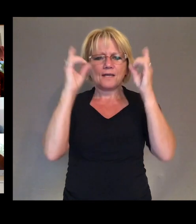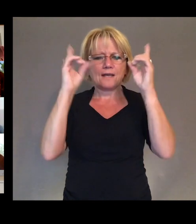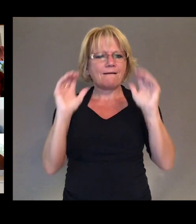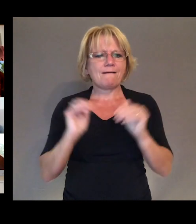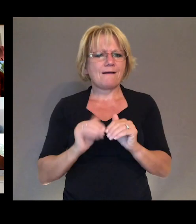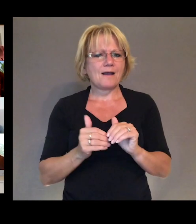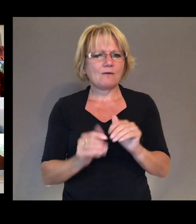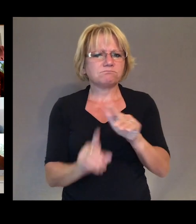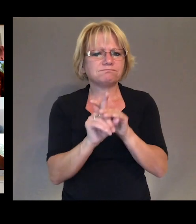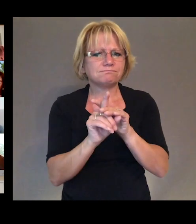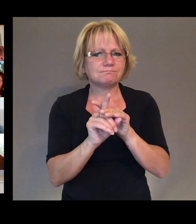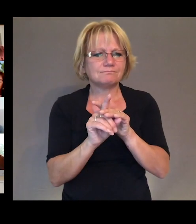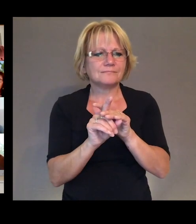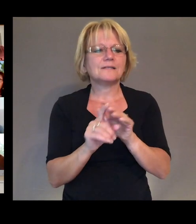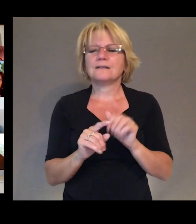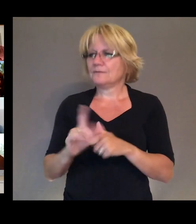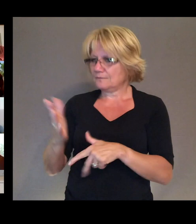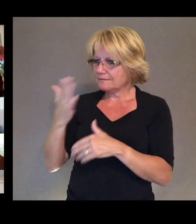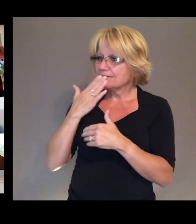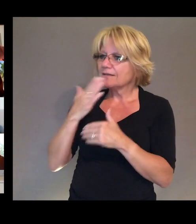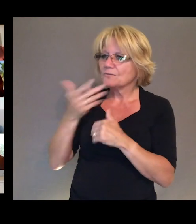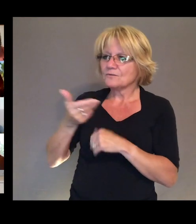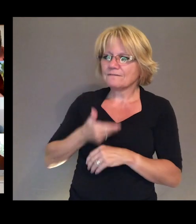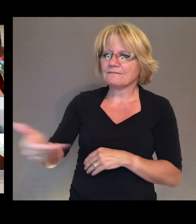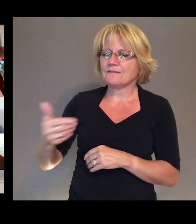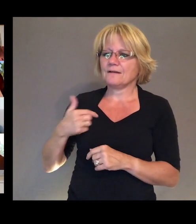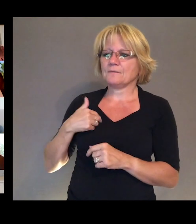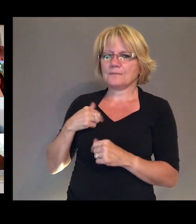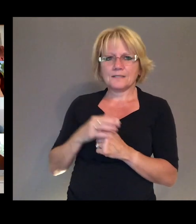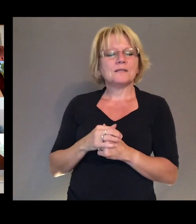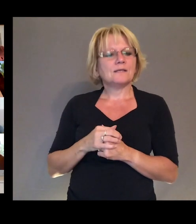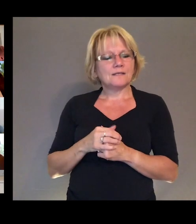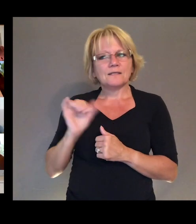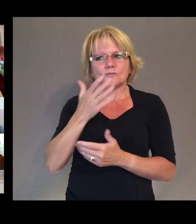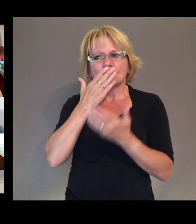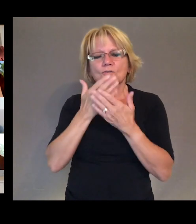Thank you for having me. First of all, I think this is a really good opportunity to discuss this topic,